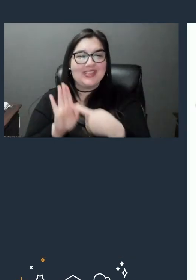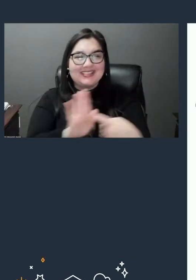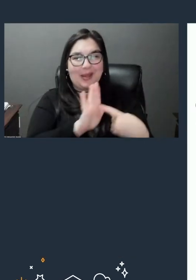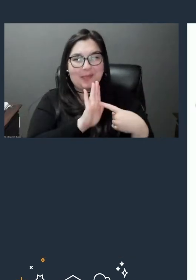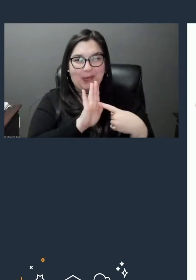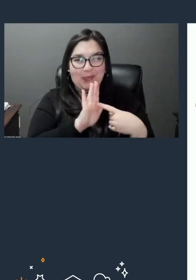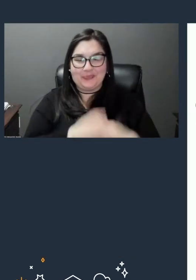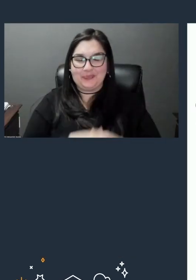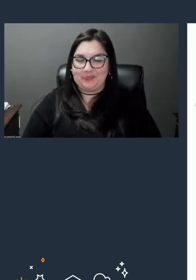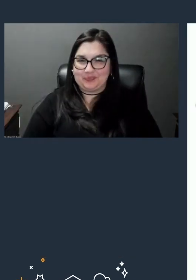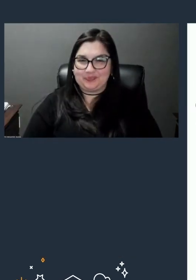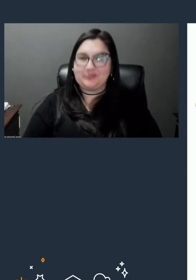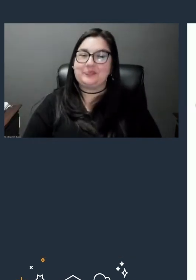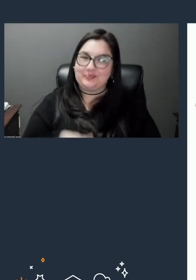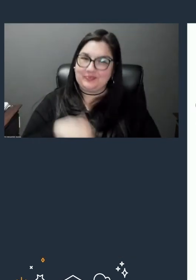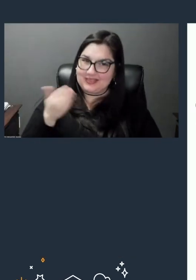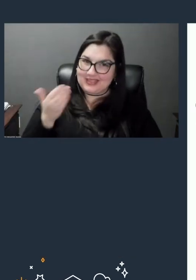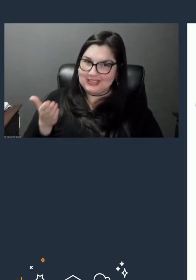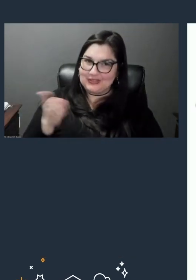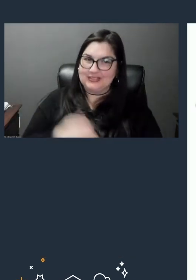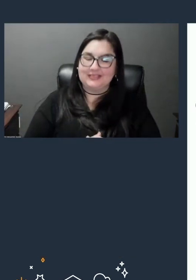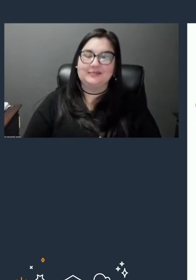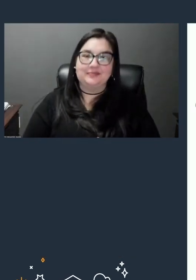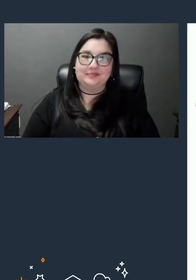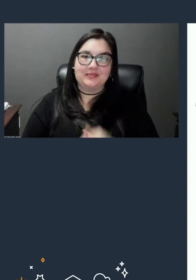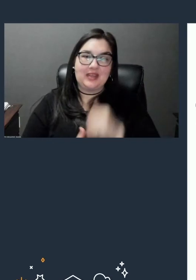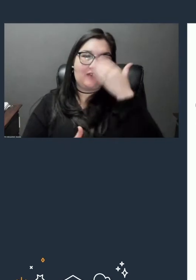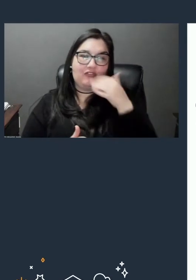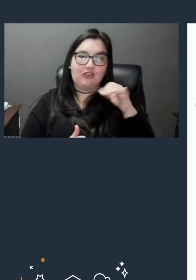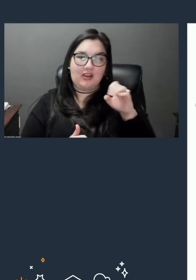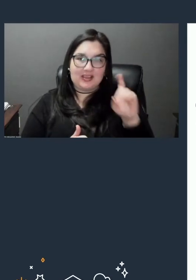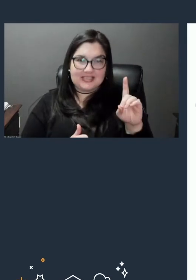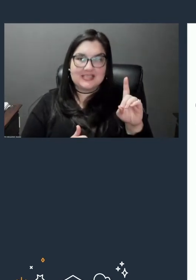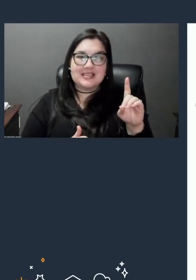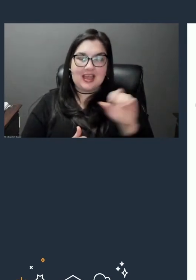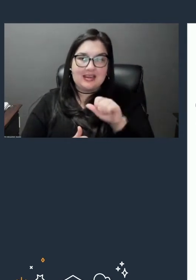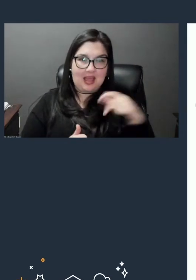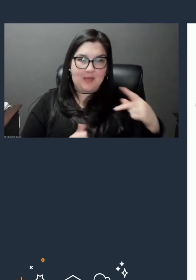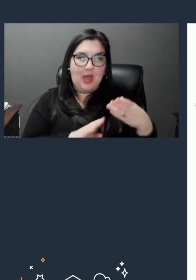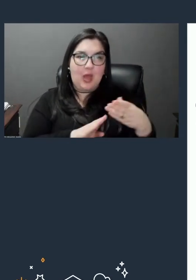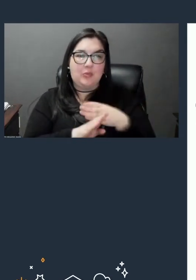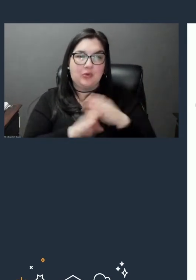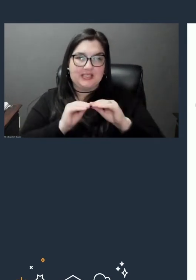Here you go. This is of a front end application that's pre-deployed in the interest of time. So in this architecture,